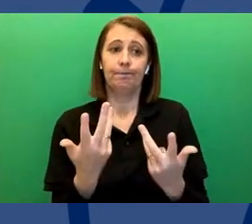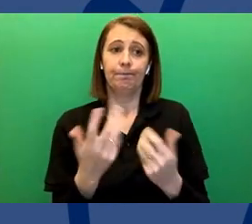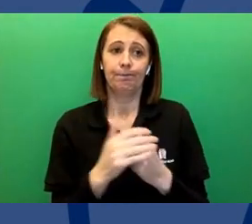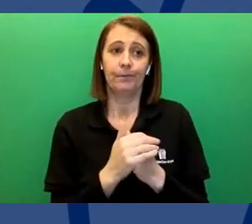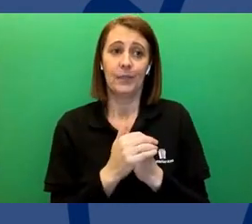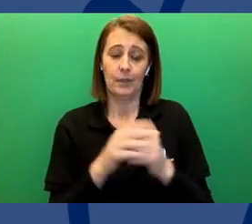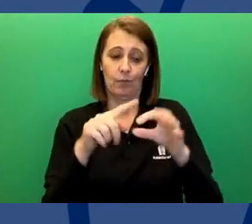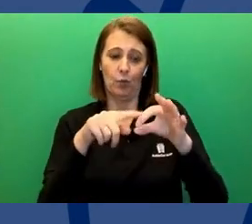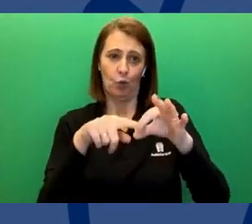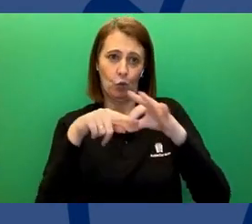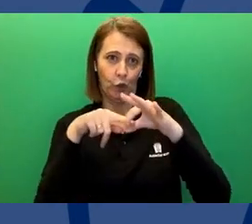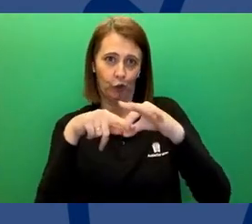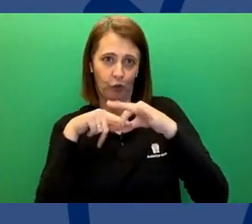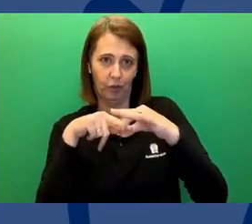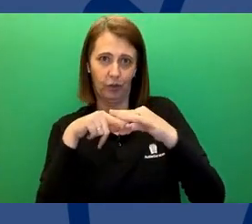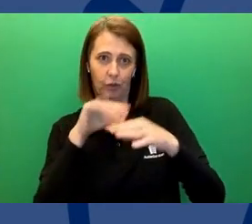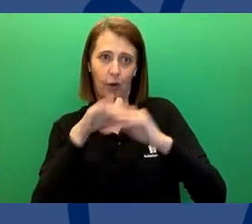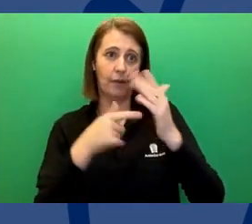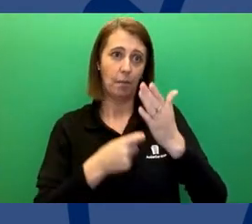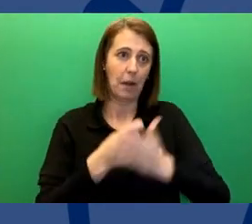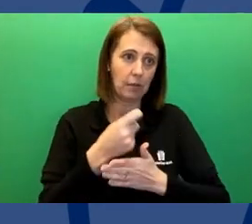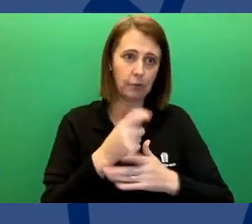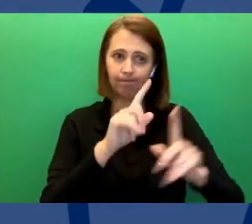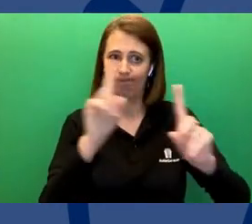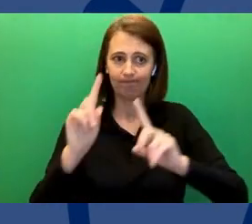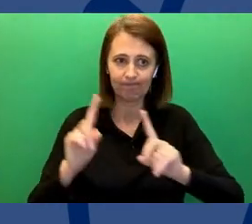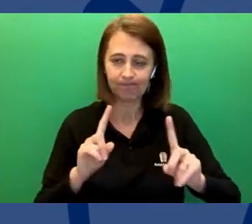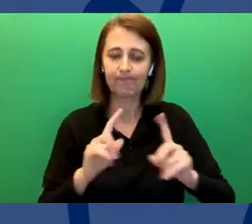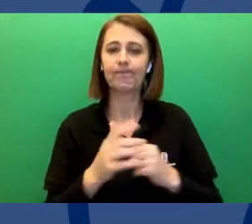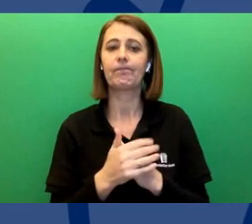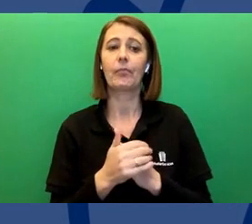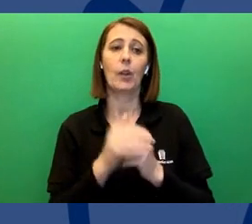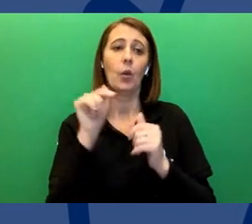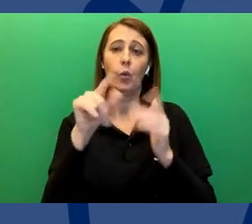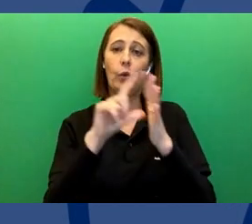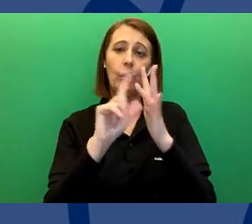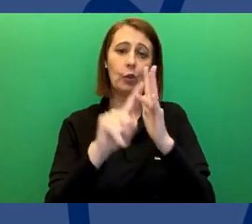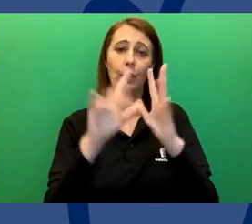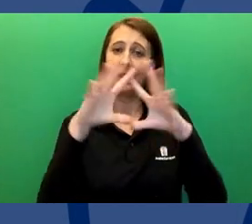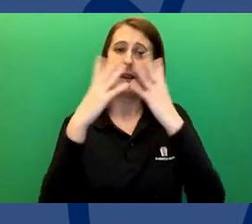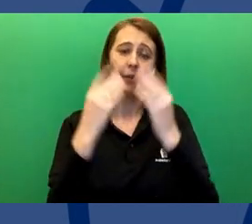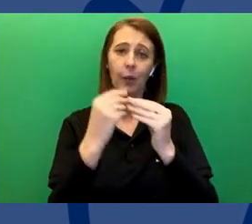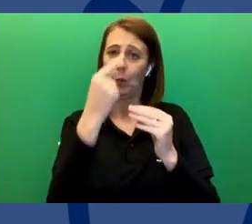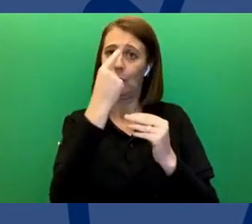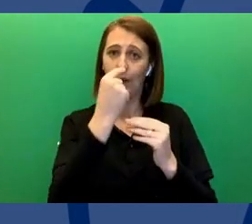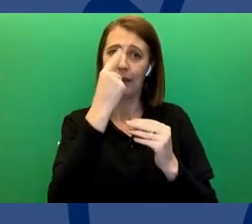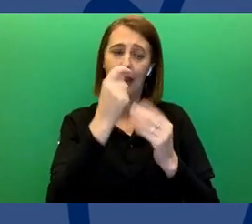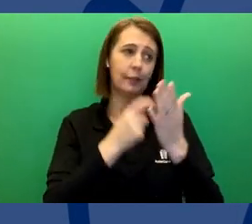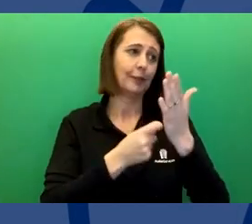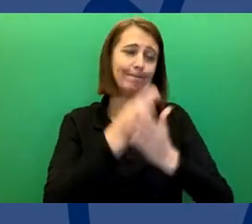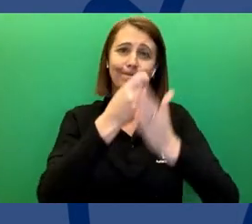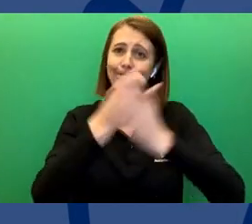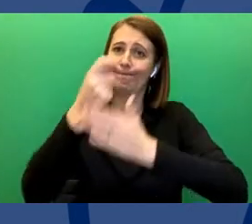around payment. We are doing everything ‑ striving to get those payments out as quickly as possible,